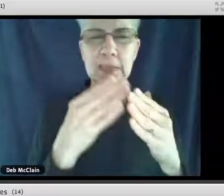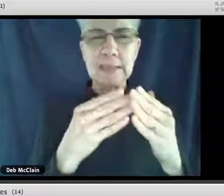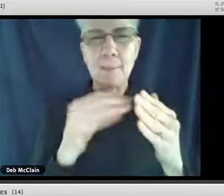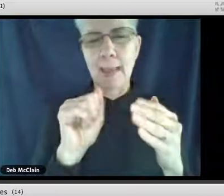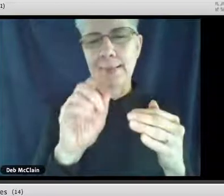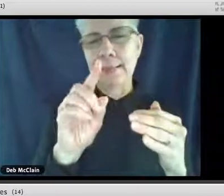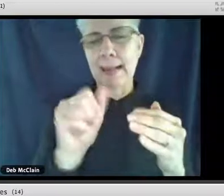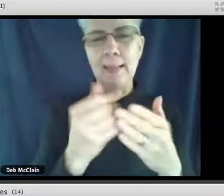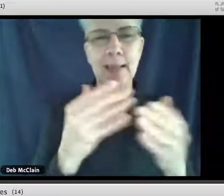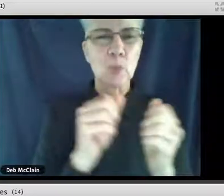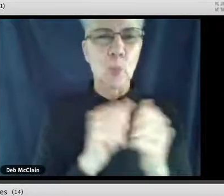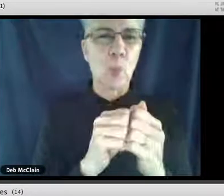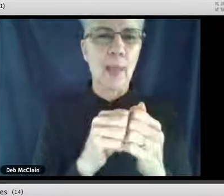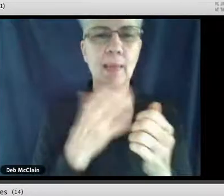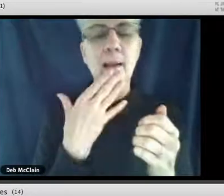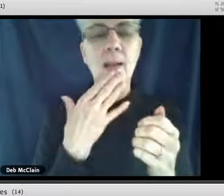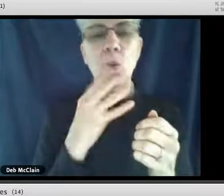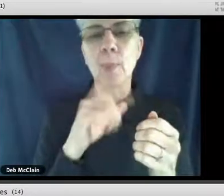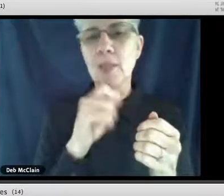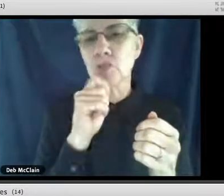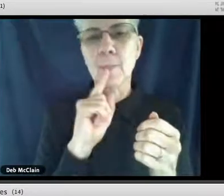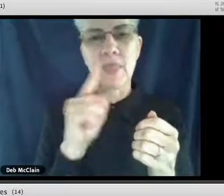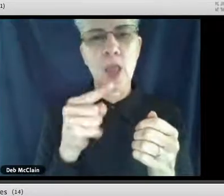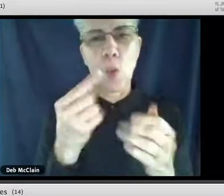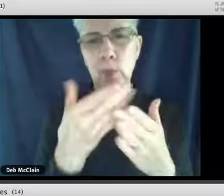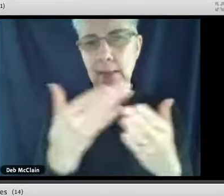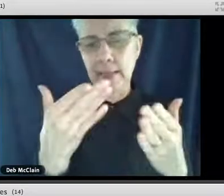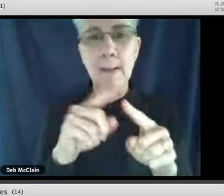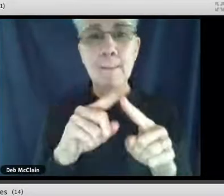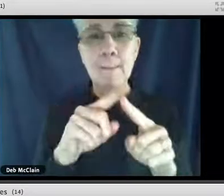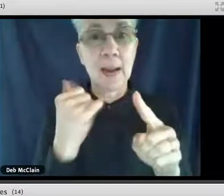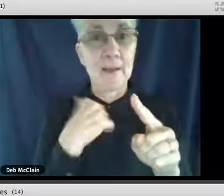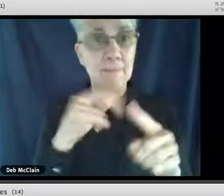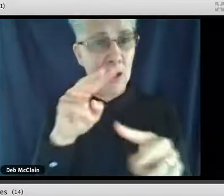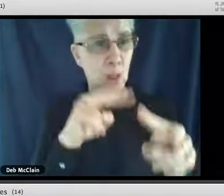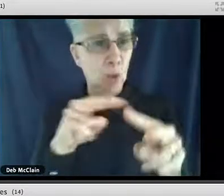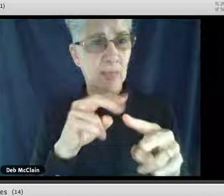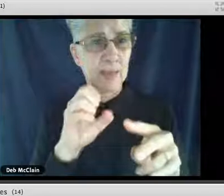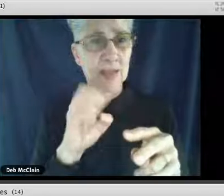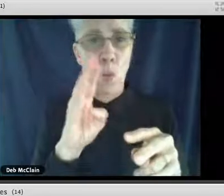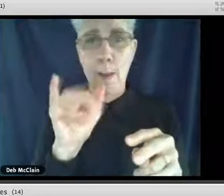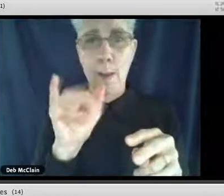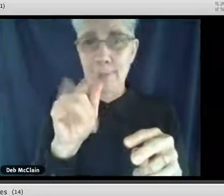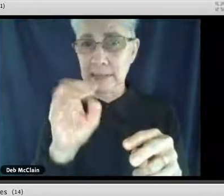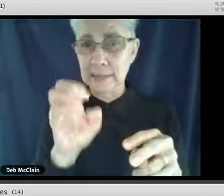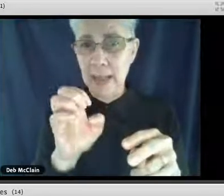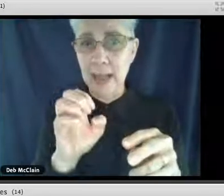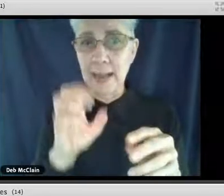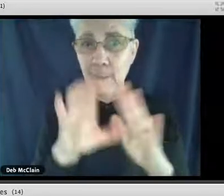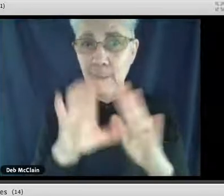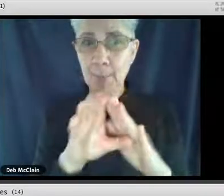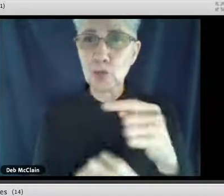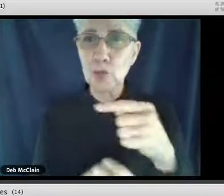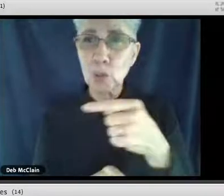but color should not be the only thing, but if I look at this website that's in this picture, my eyes immediately go to that,